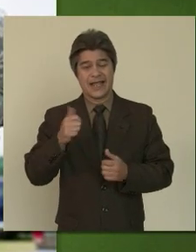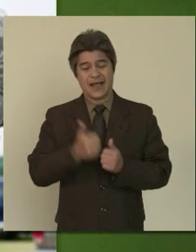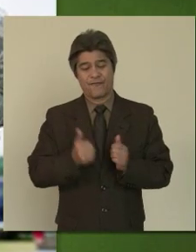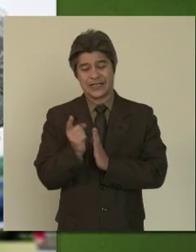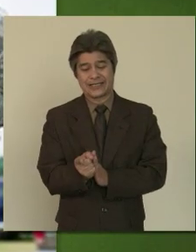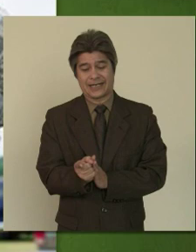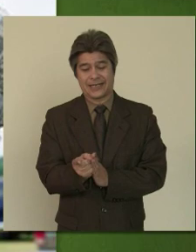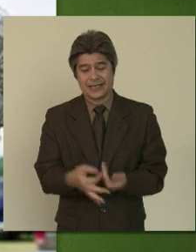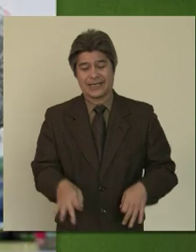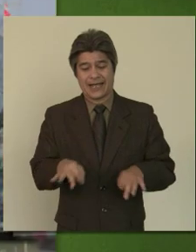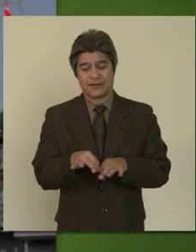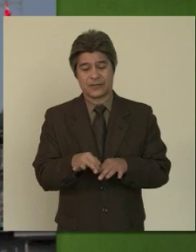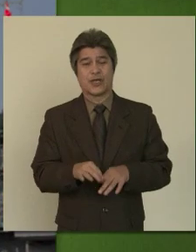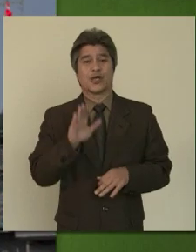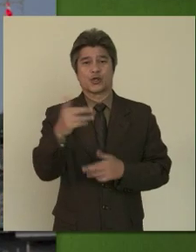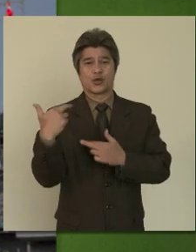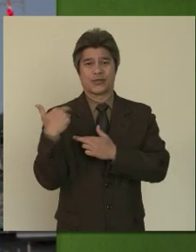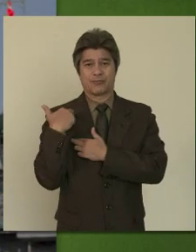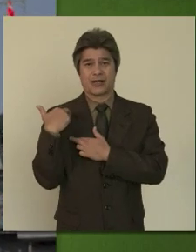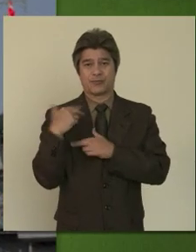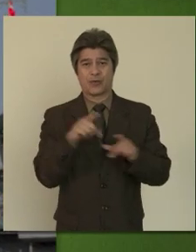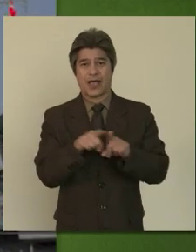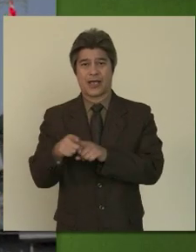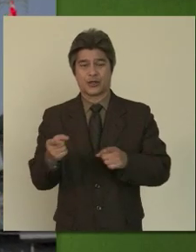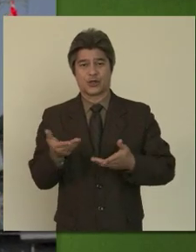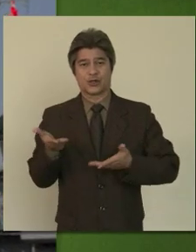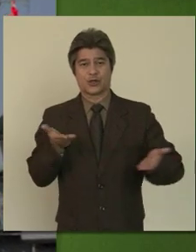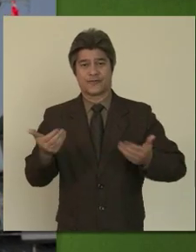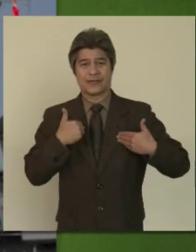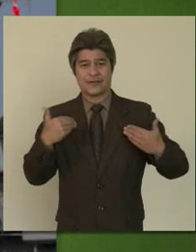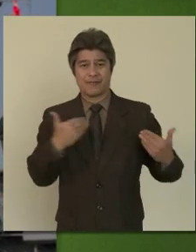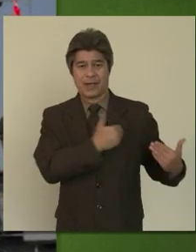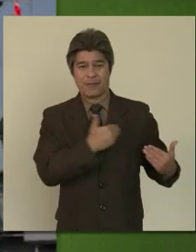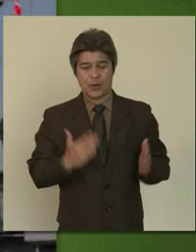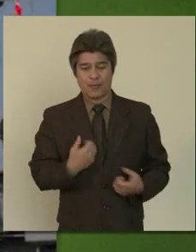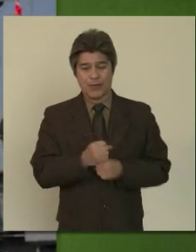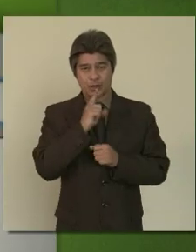to ensure your family is ready and prepared for any crisis.